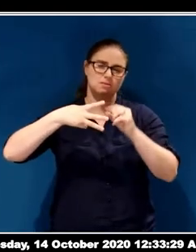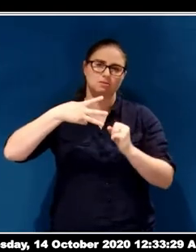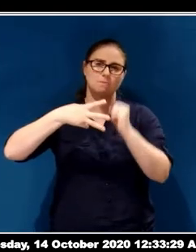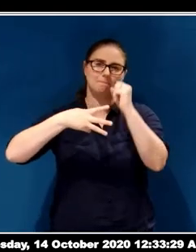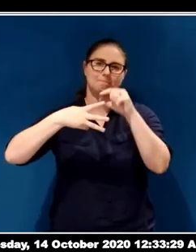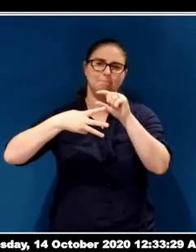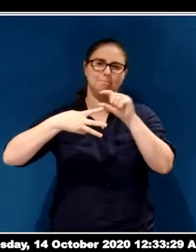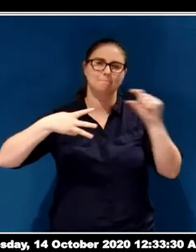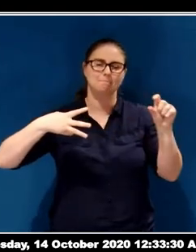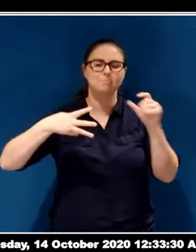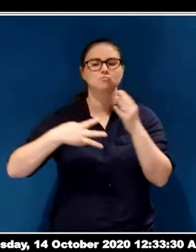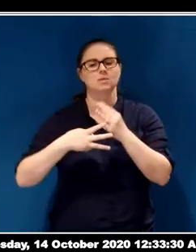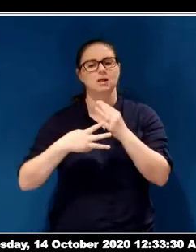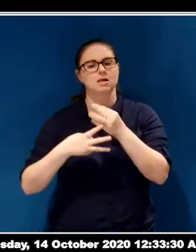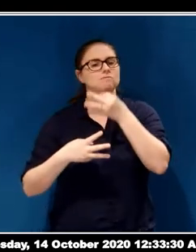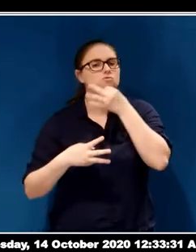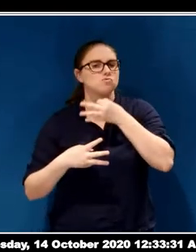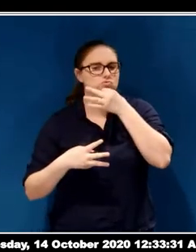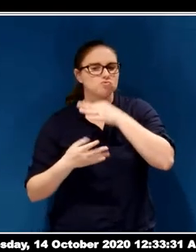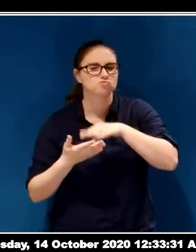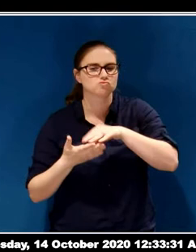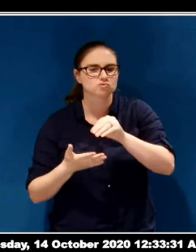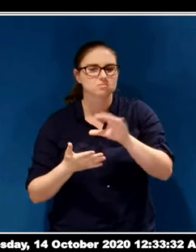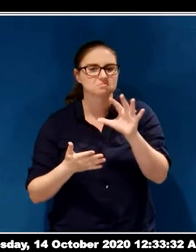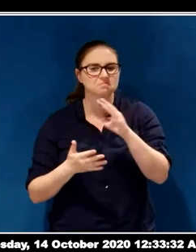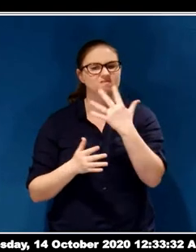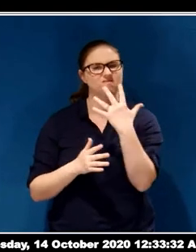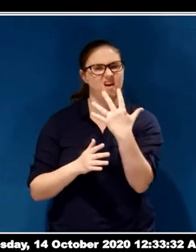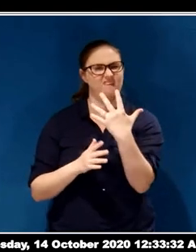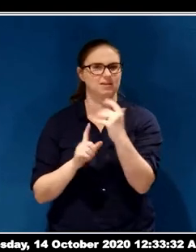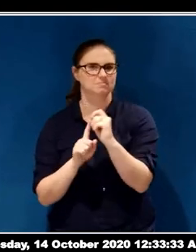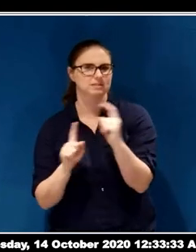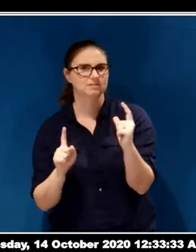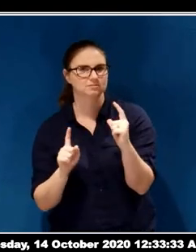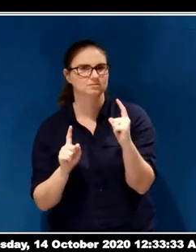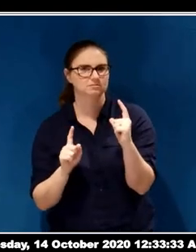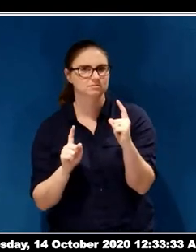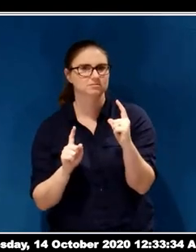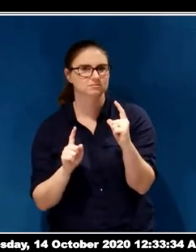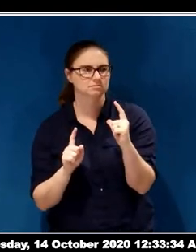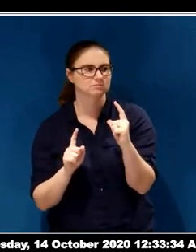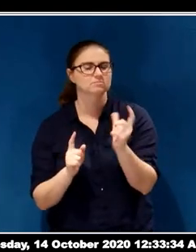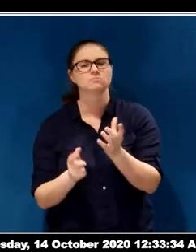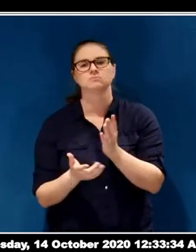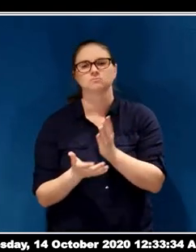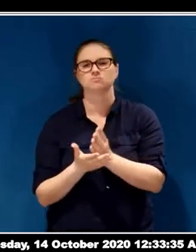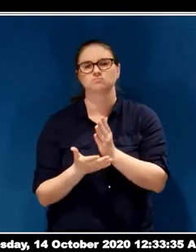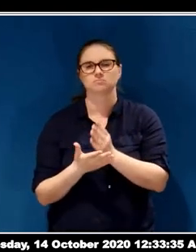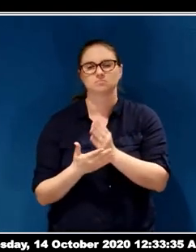schools, particularly if there are additional factors contributing to